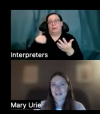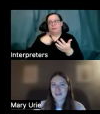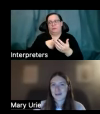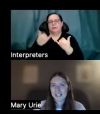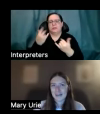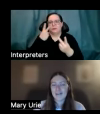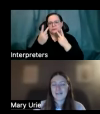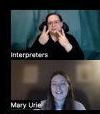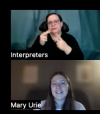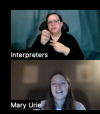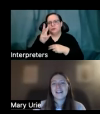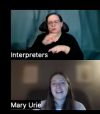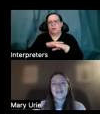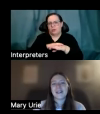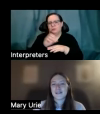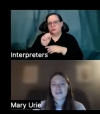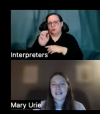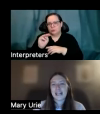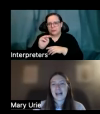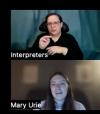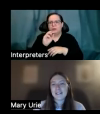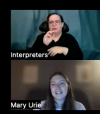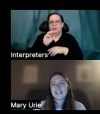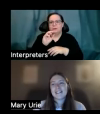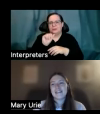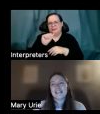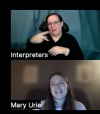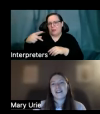social media profiles on our social media apps. If that's